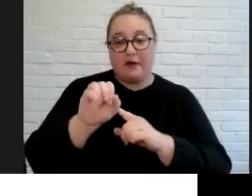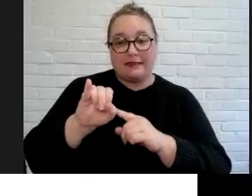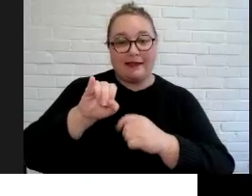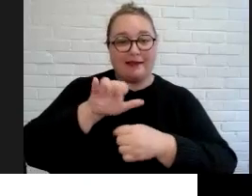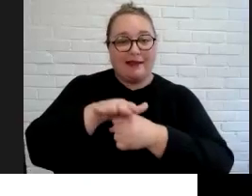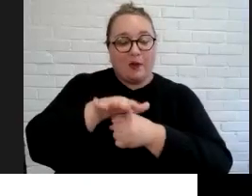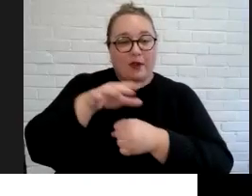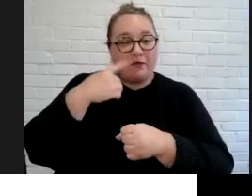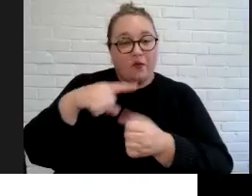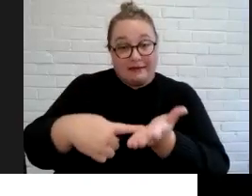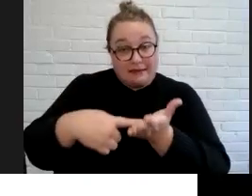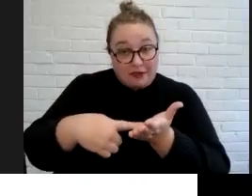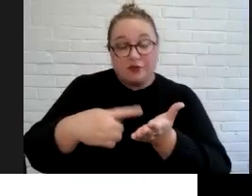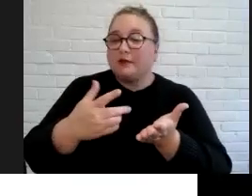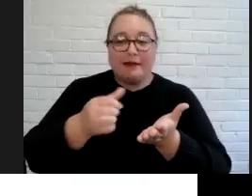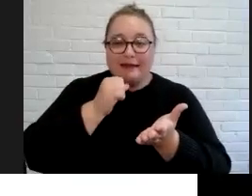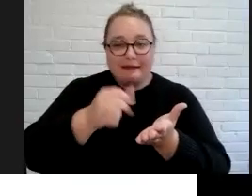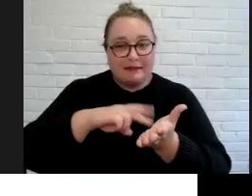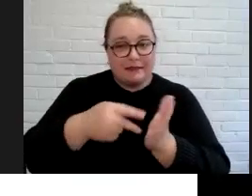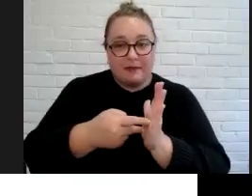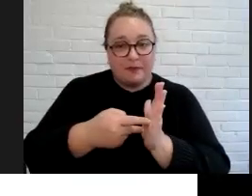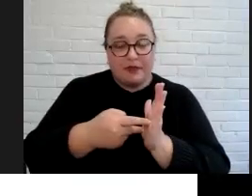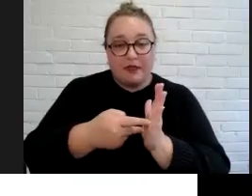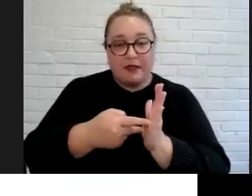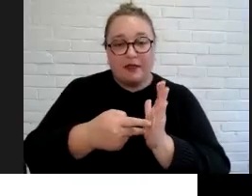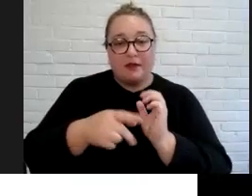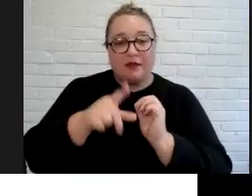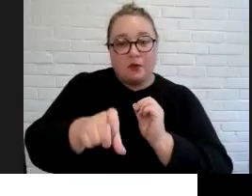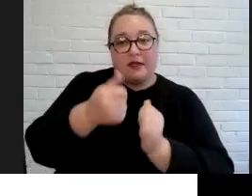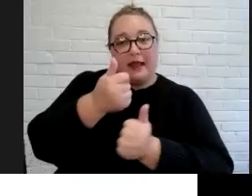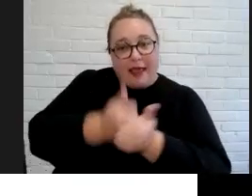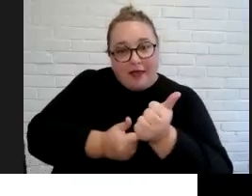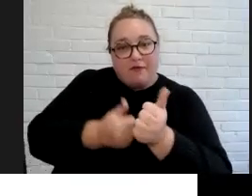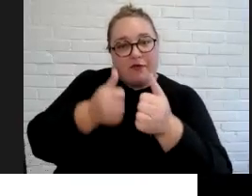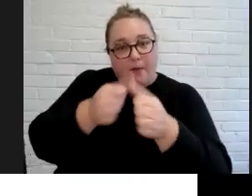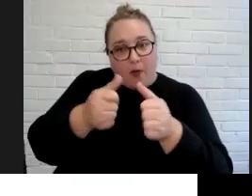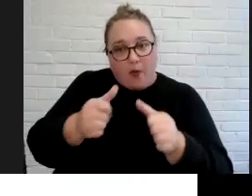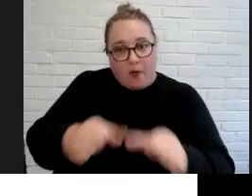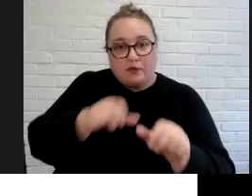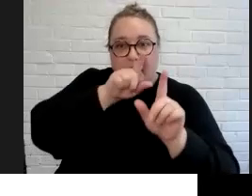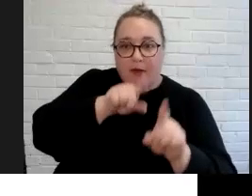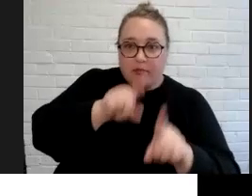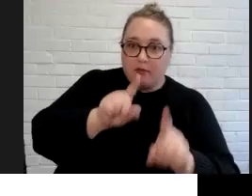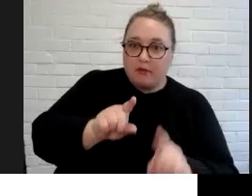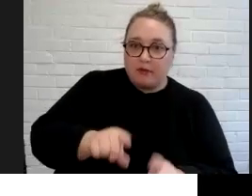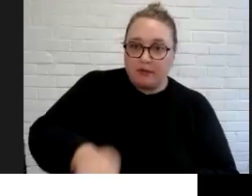that does not mean that, you have to reply to every single post. Okay? For all of your students.